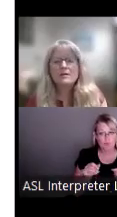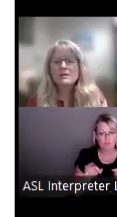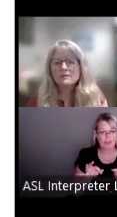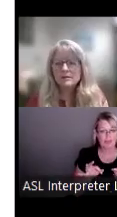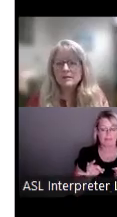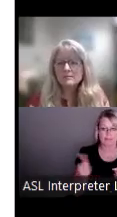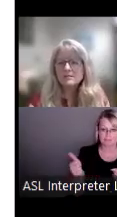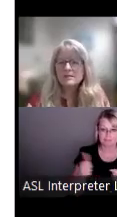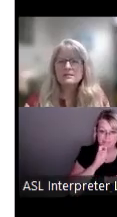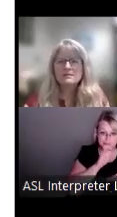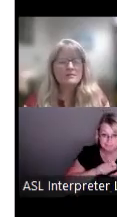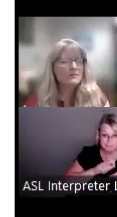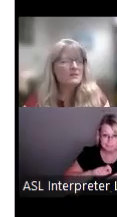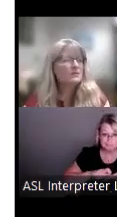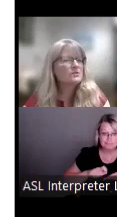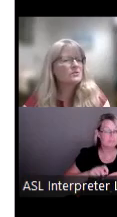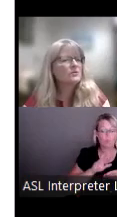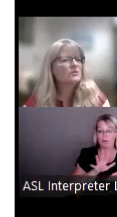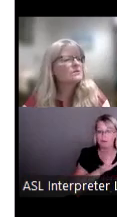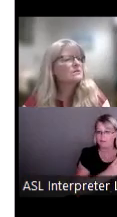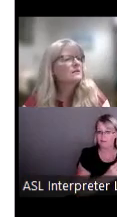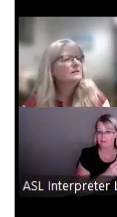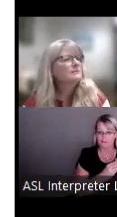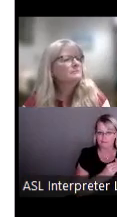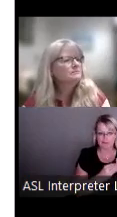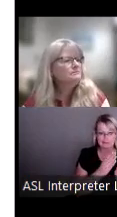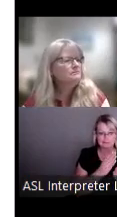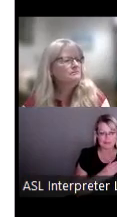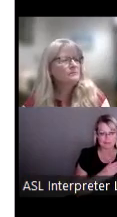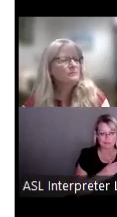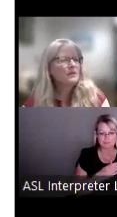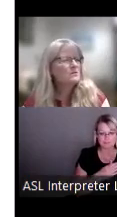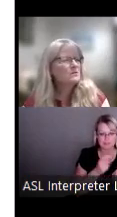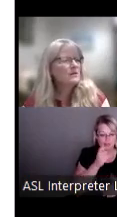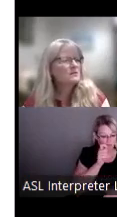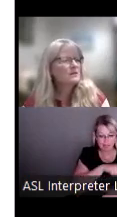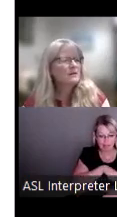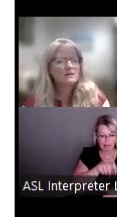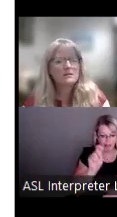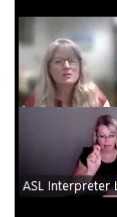starting to maybe imitate some simple strokes, so that's that